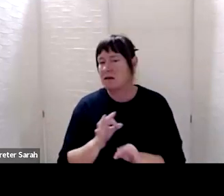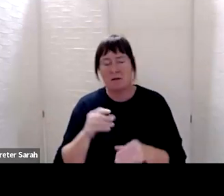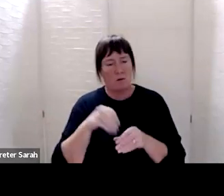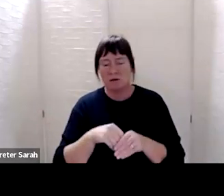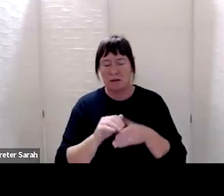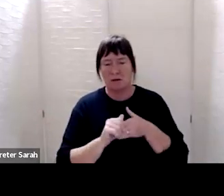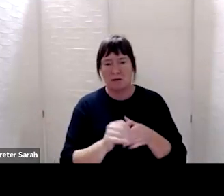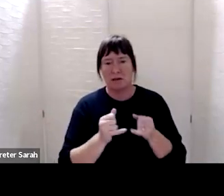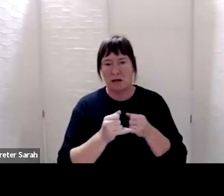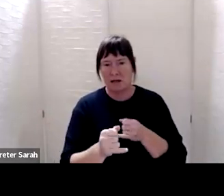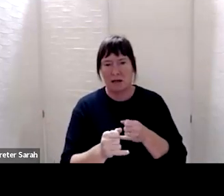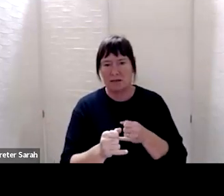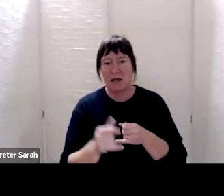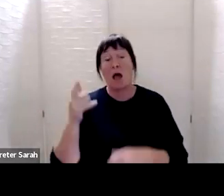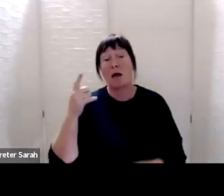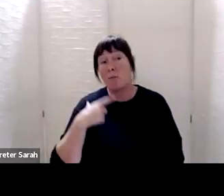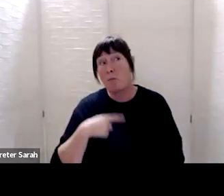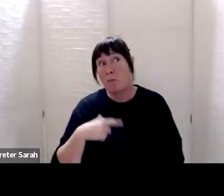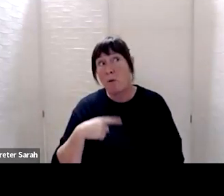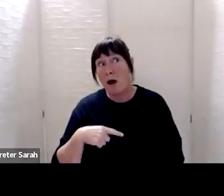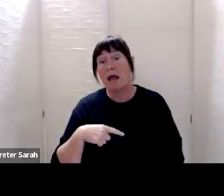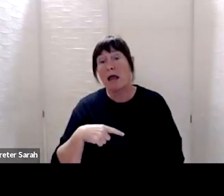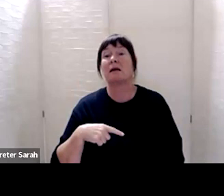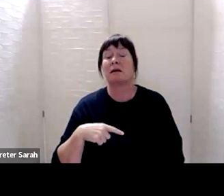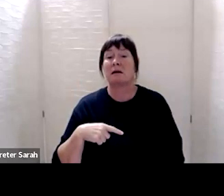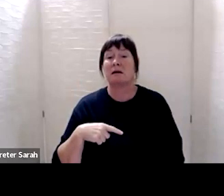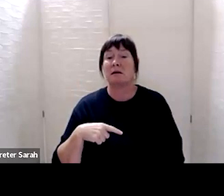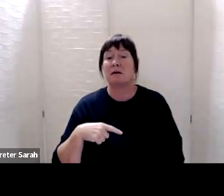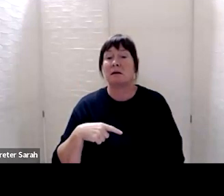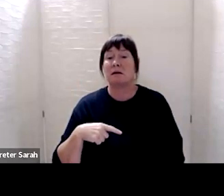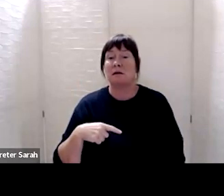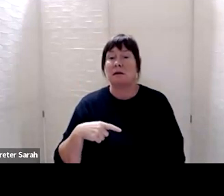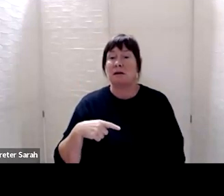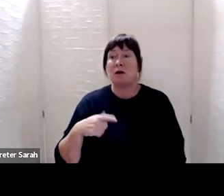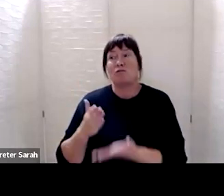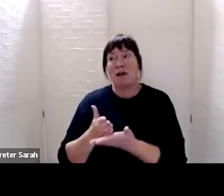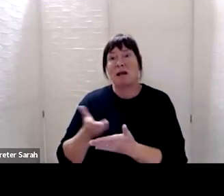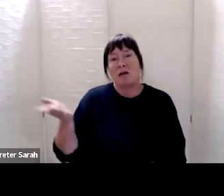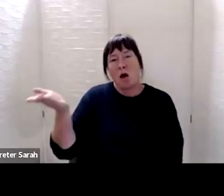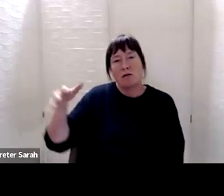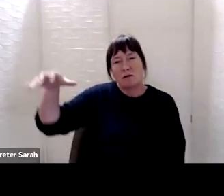because I believe that would be at, my understanding, at the host level. Was that right Amanda?